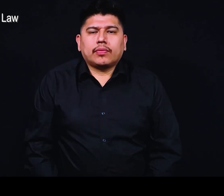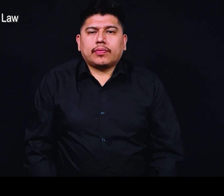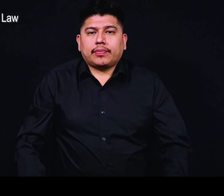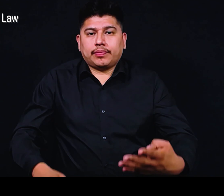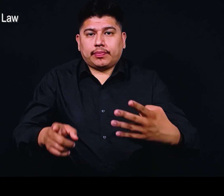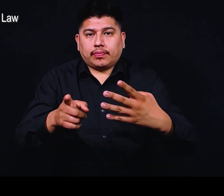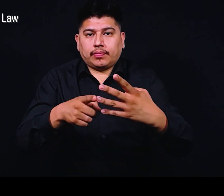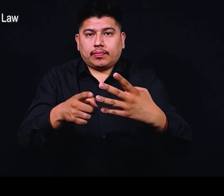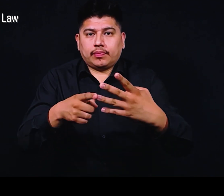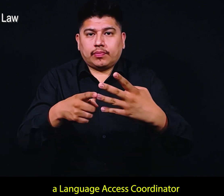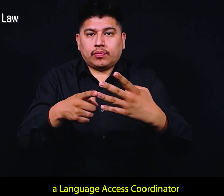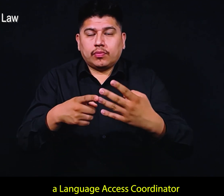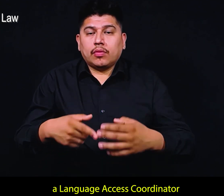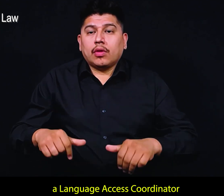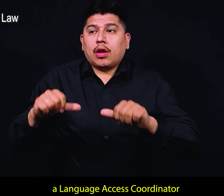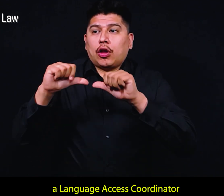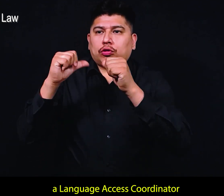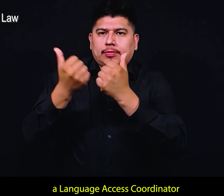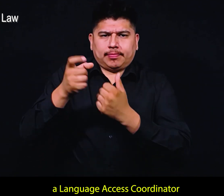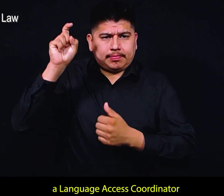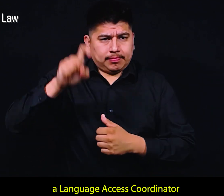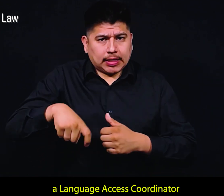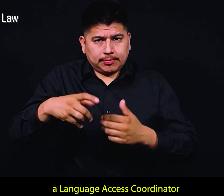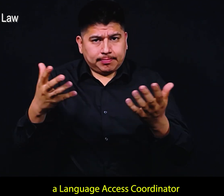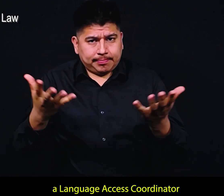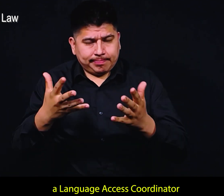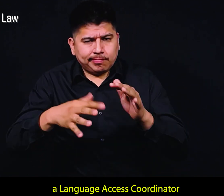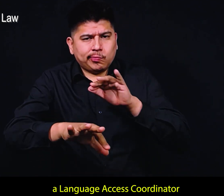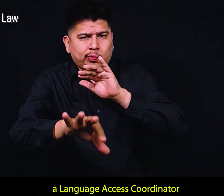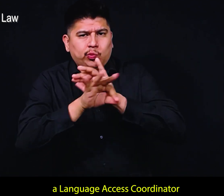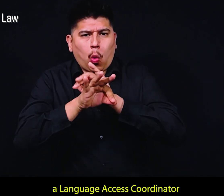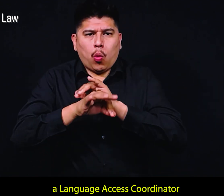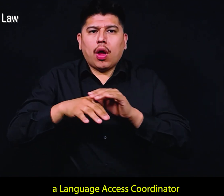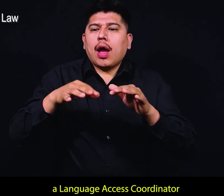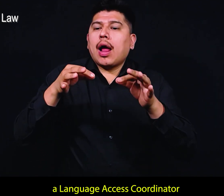3. Choose a Language Access Coordinator who will work with the Office of Language